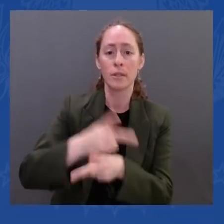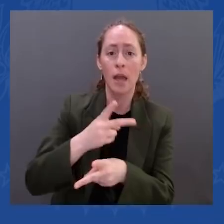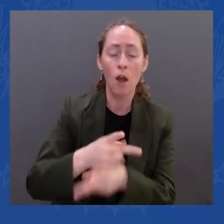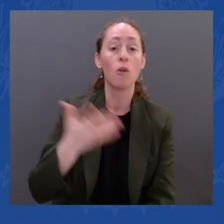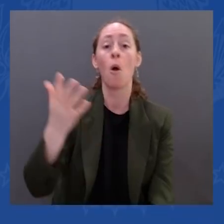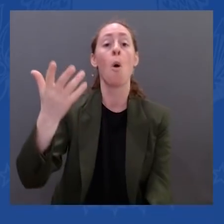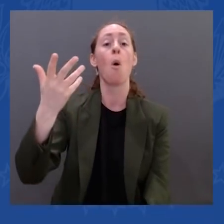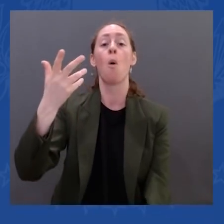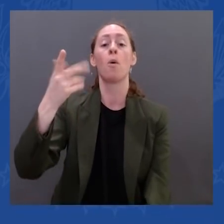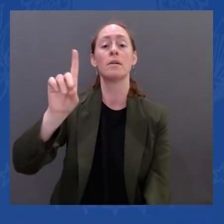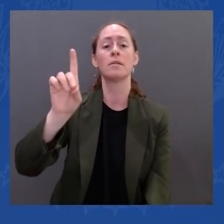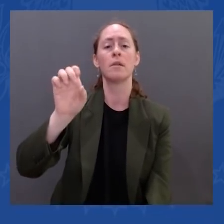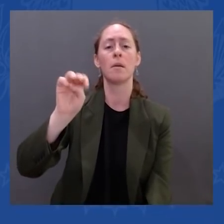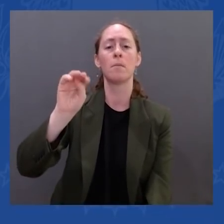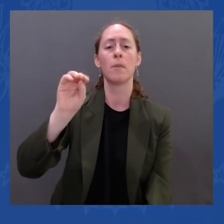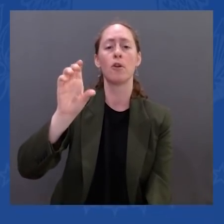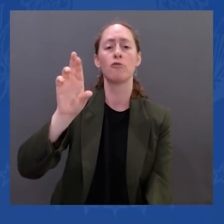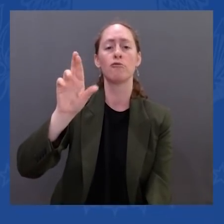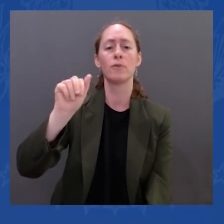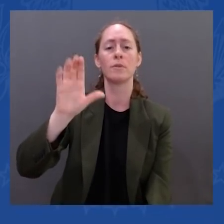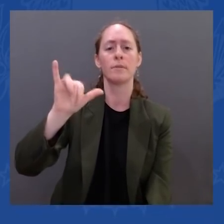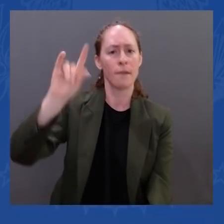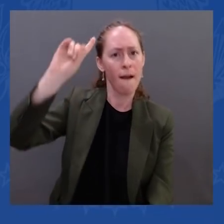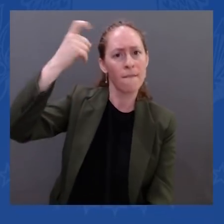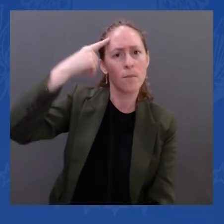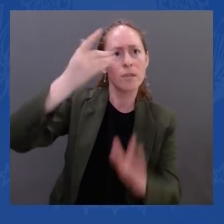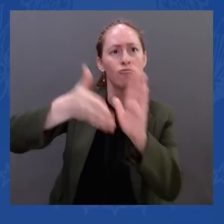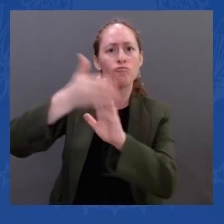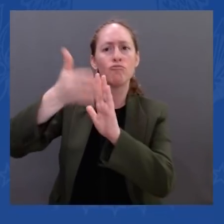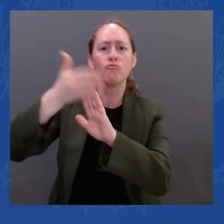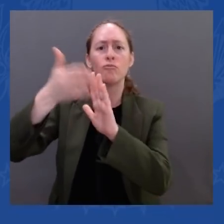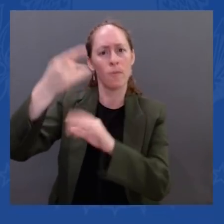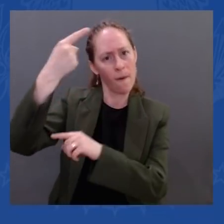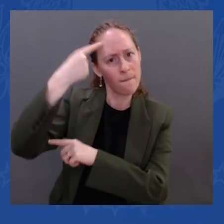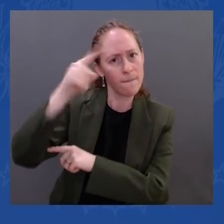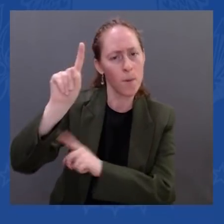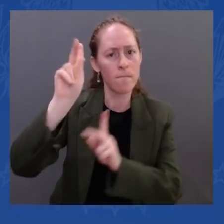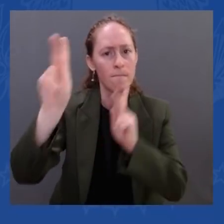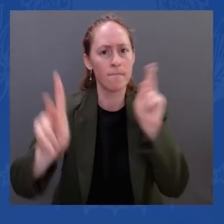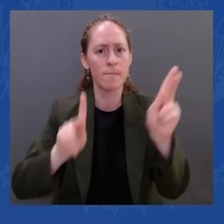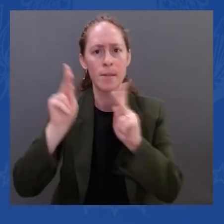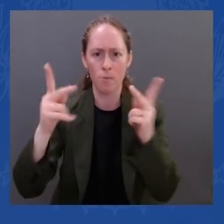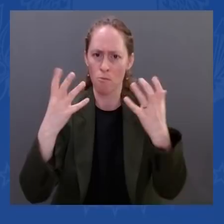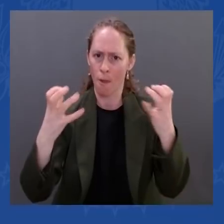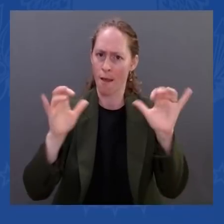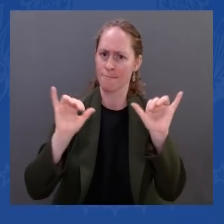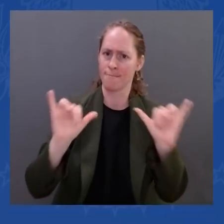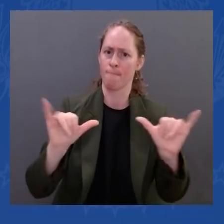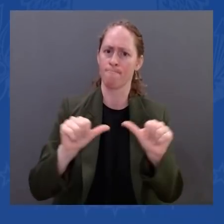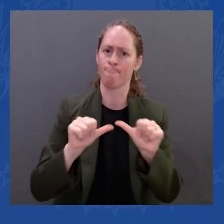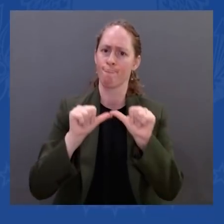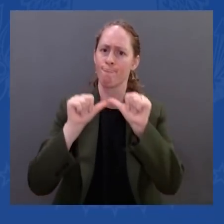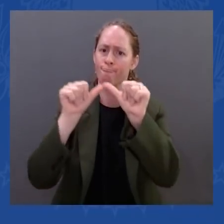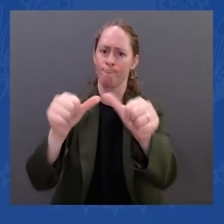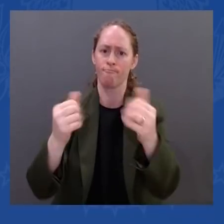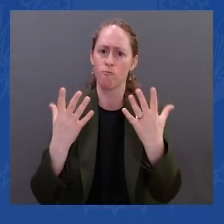and agreed that our two countries should lead efforts of the international community in such areas.